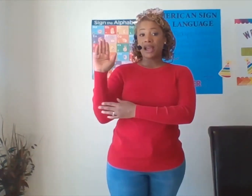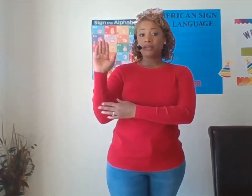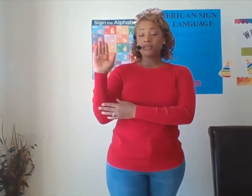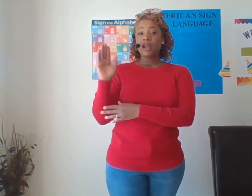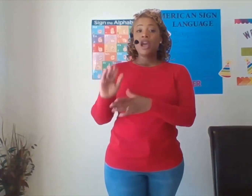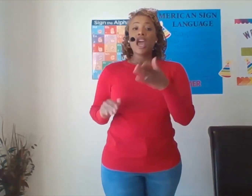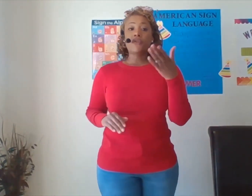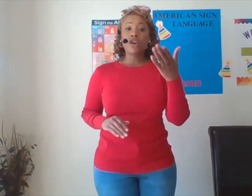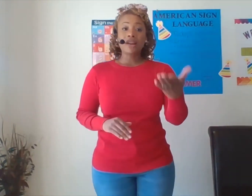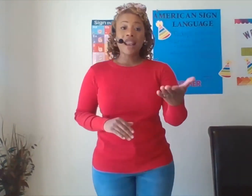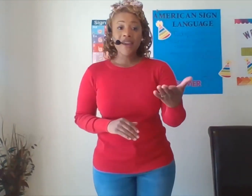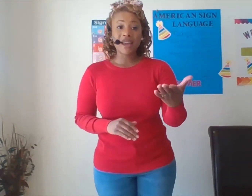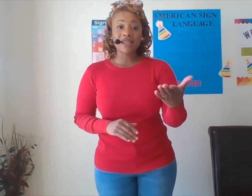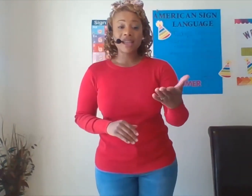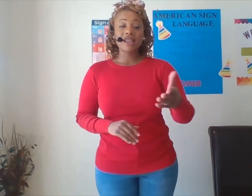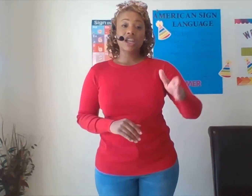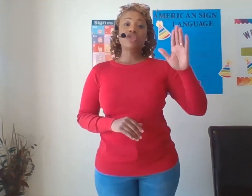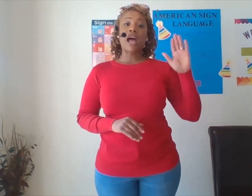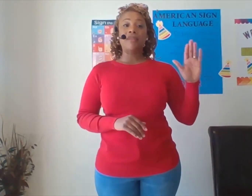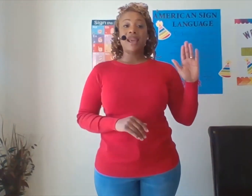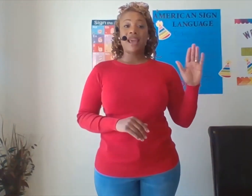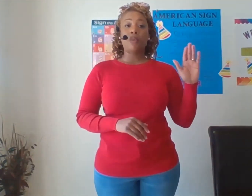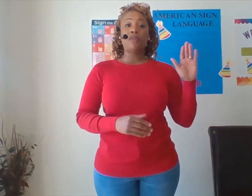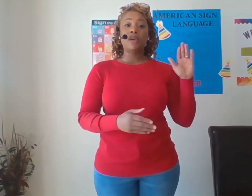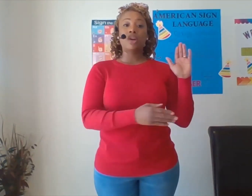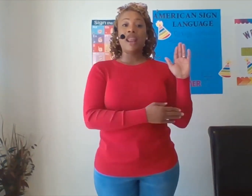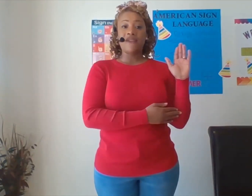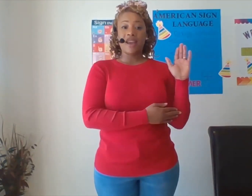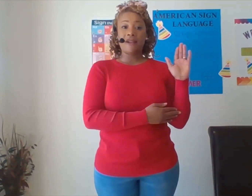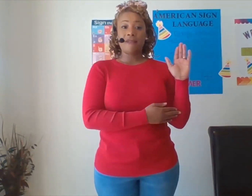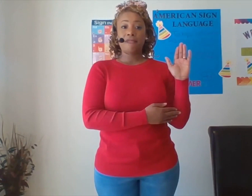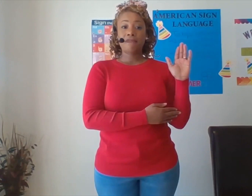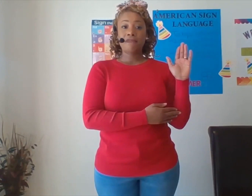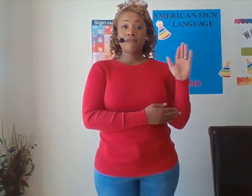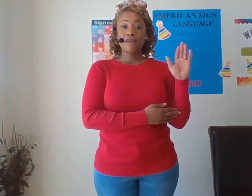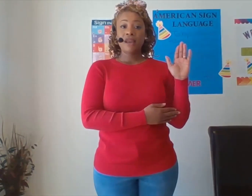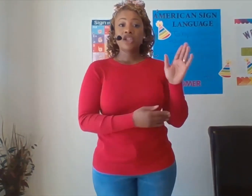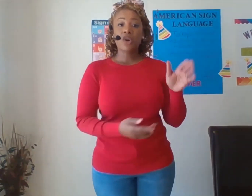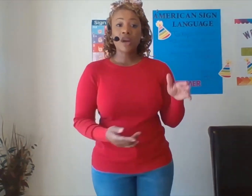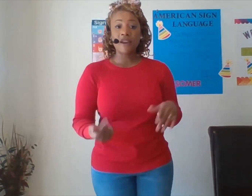if your left hand then your dominant hand would be your left hand so again